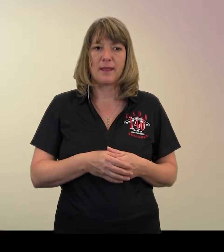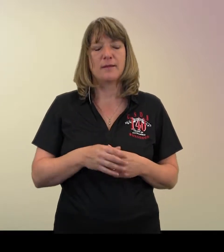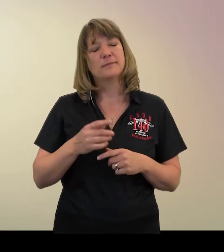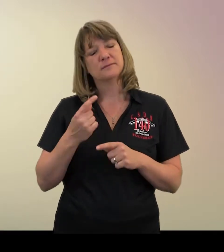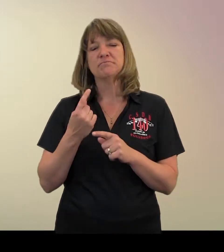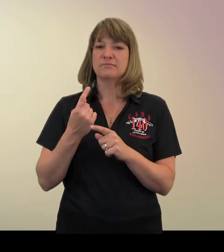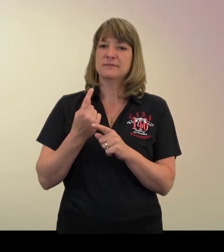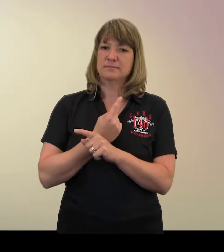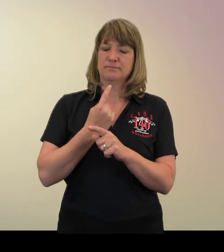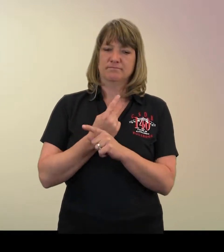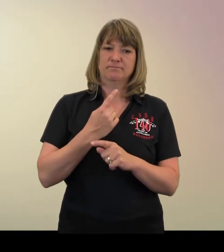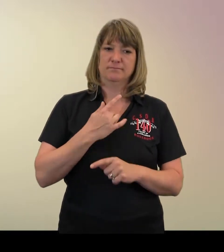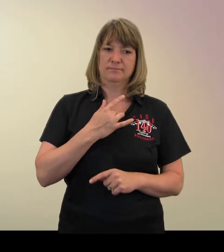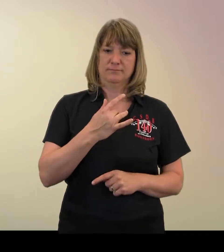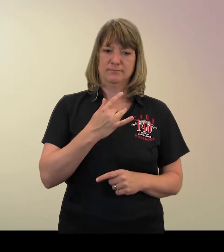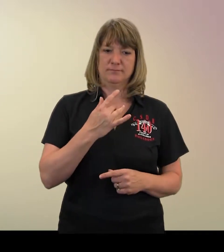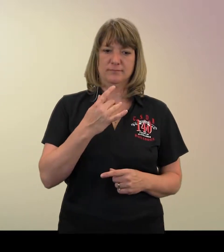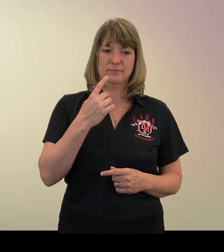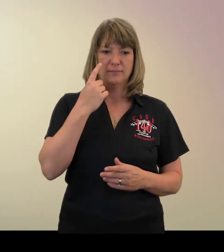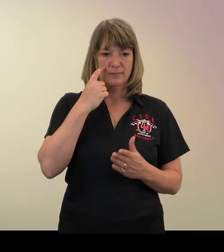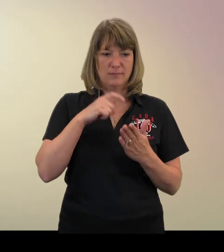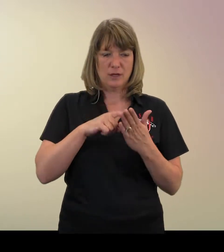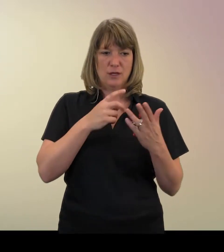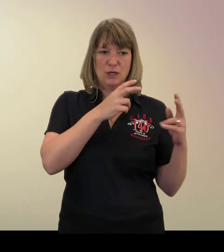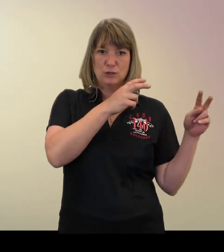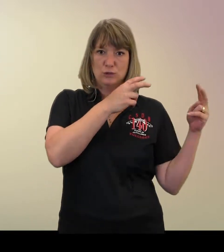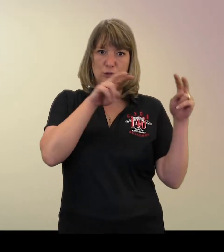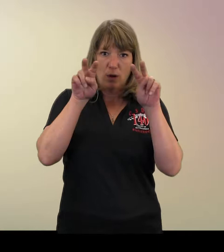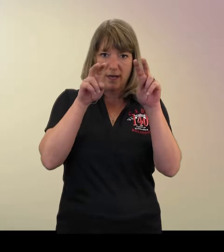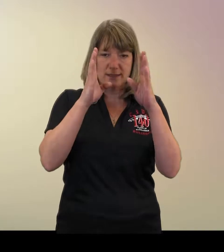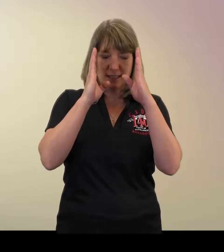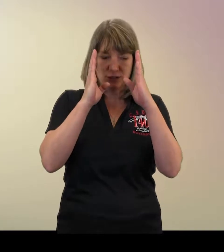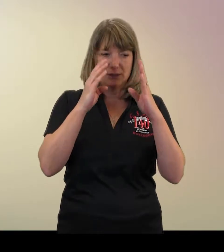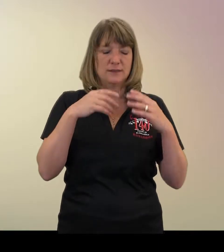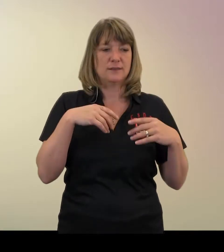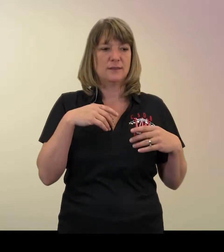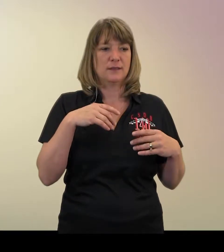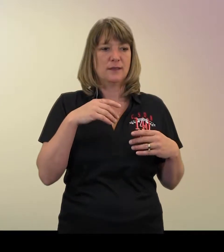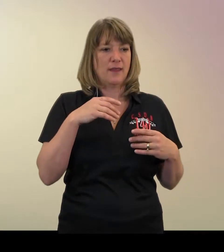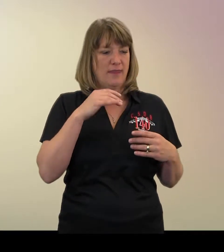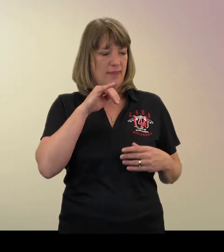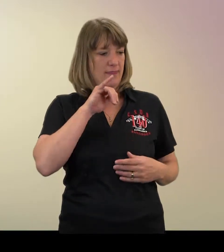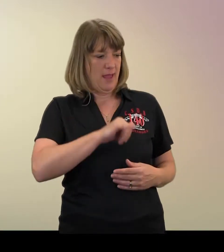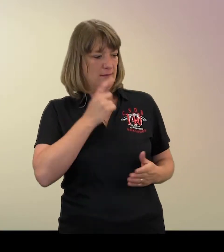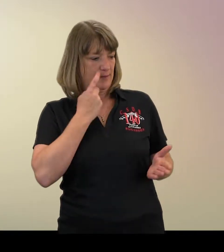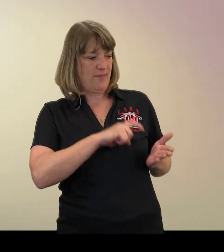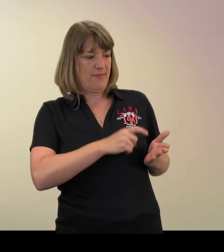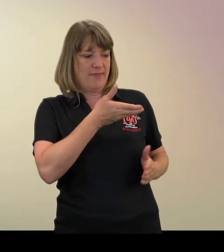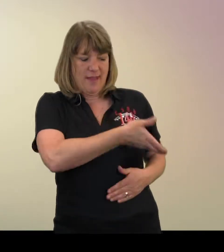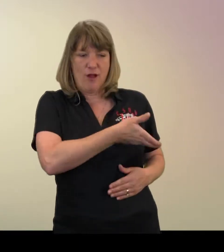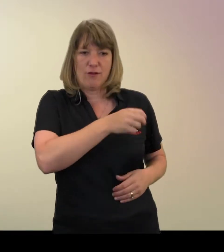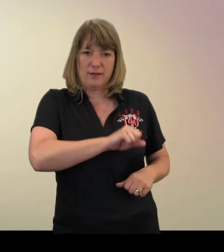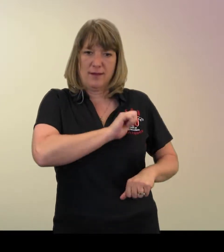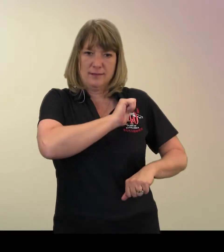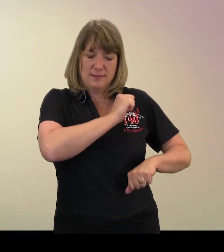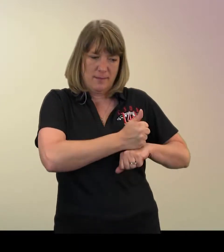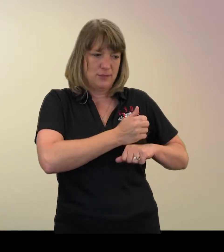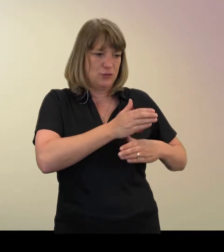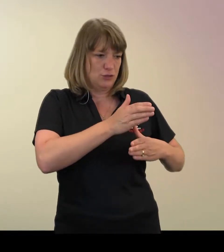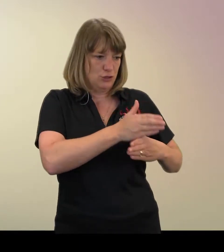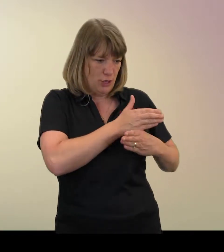typically we see that the purpose of joint attention is there, that they're able to establish that shared